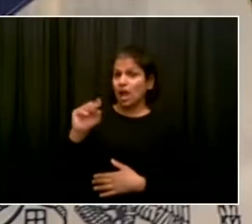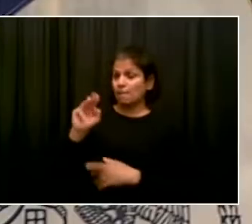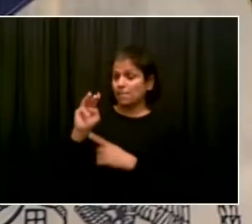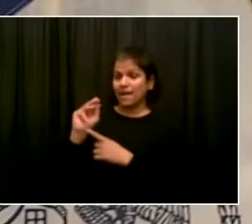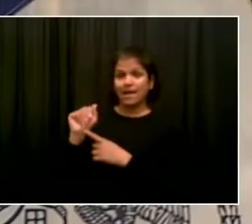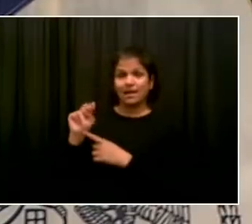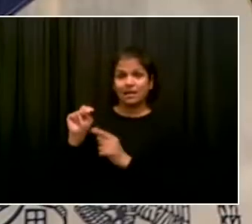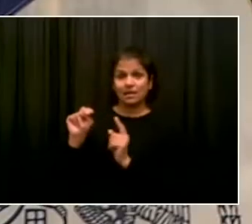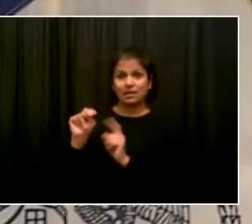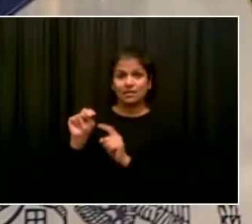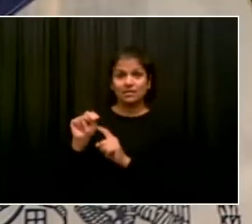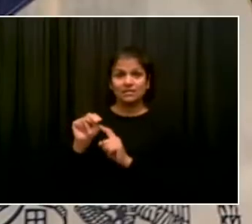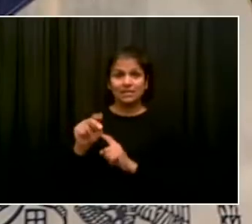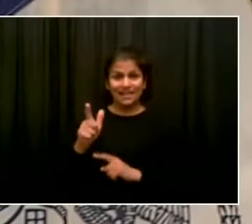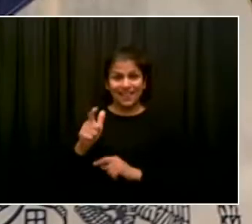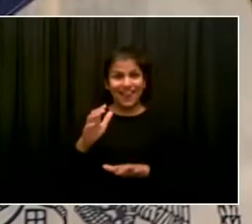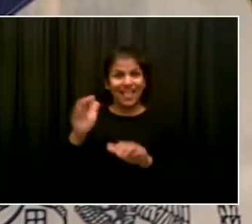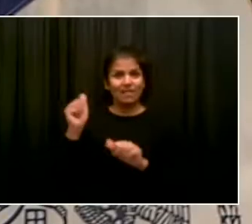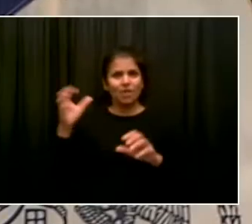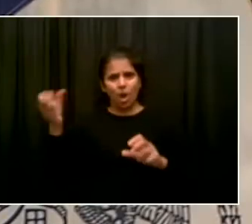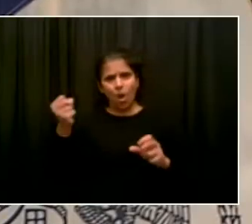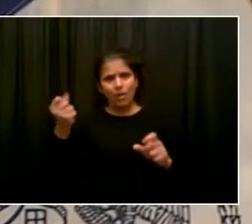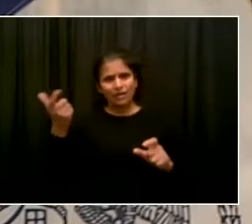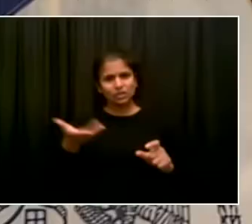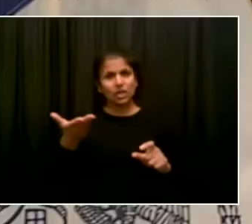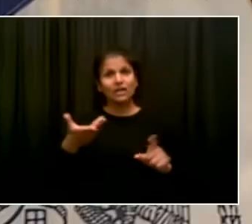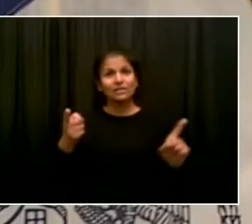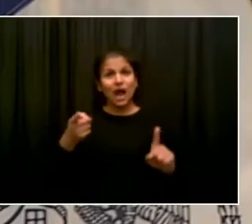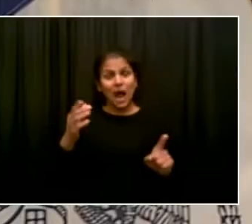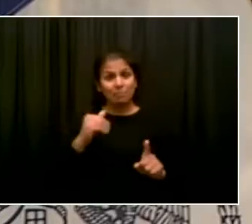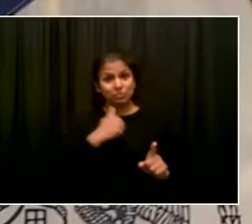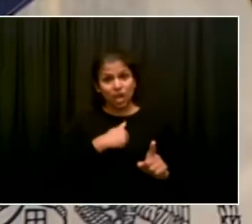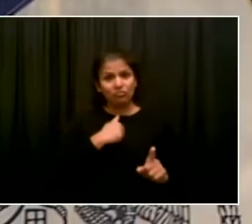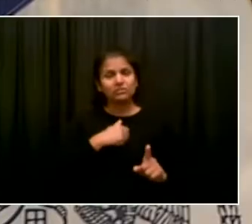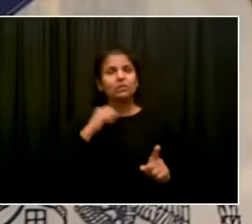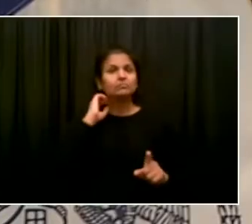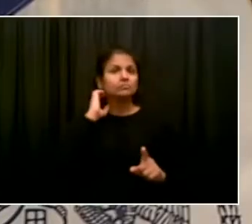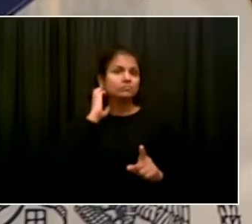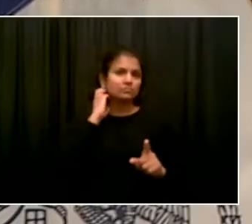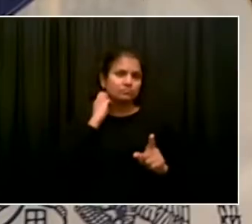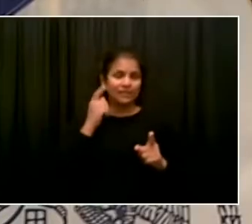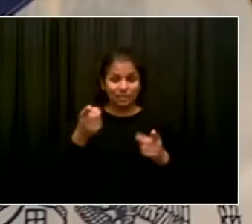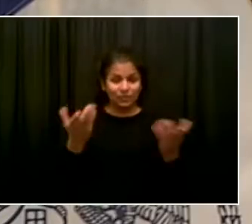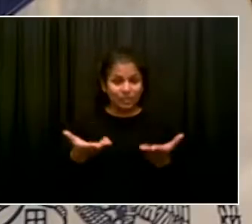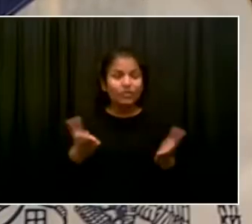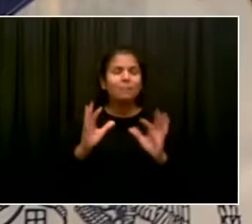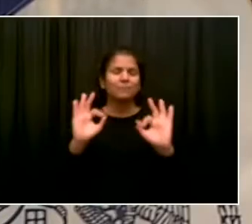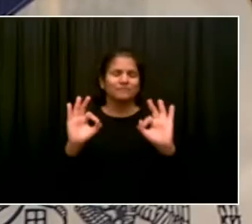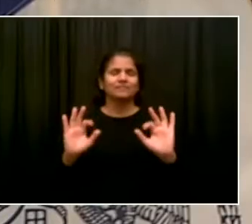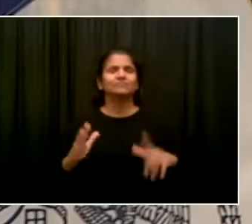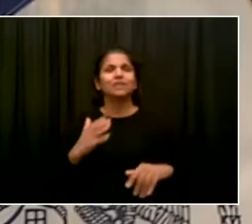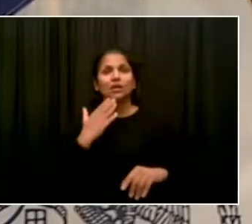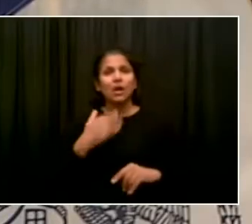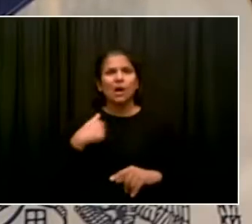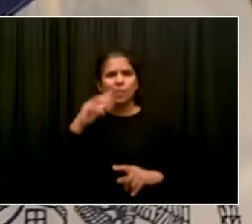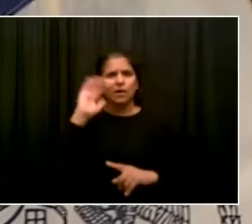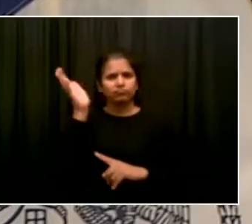HANK GUTMAN